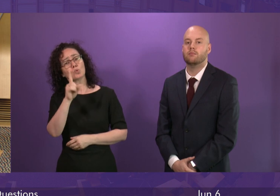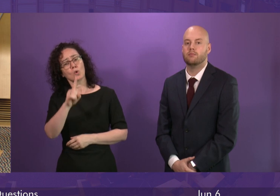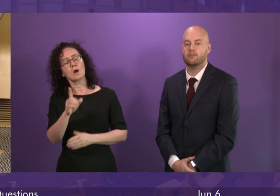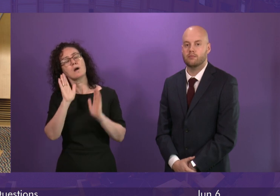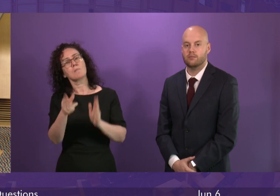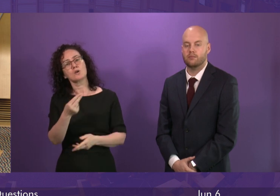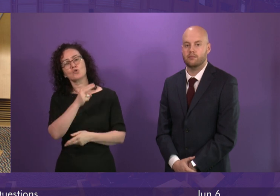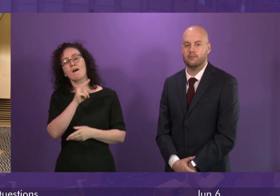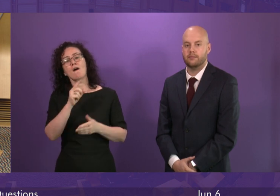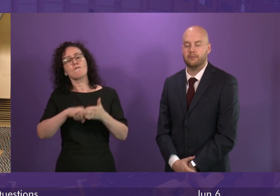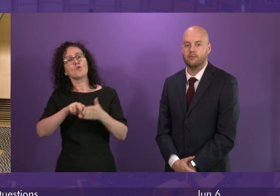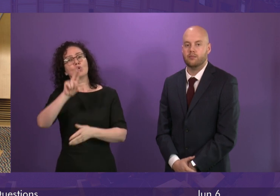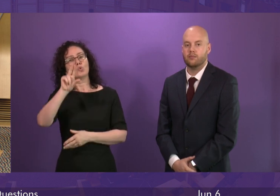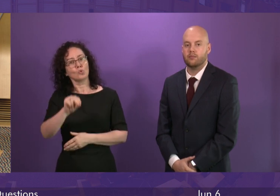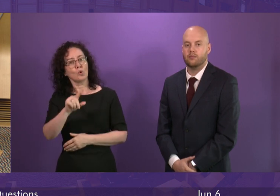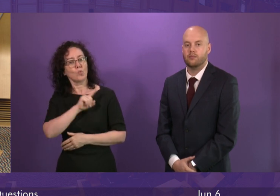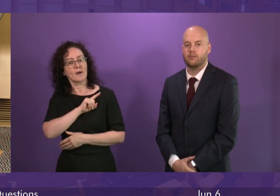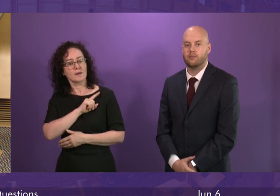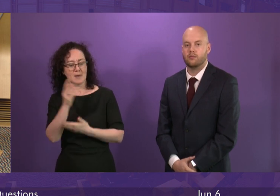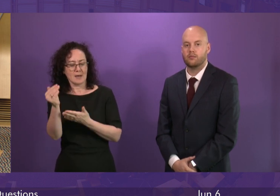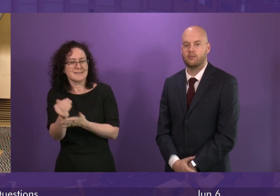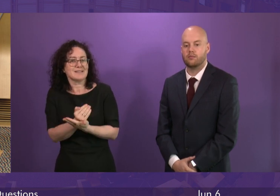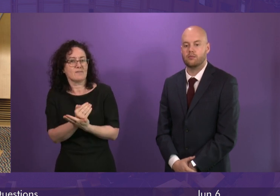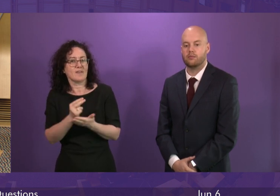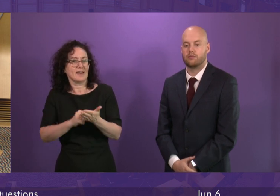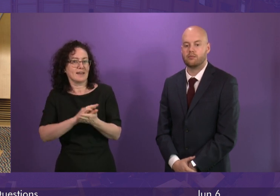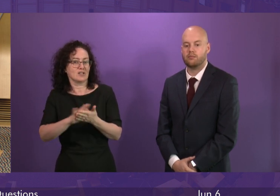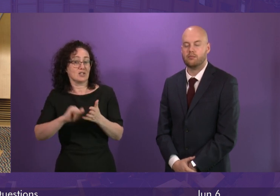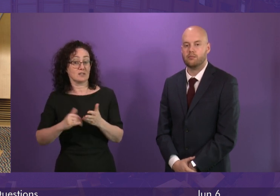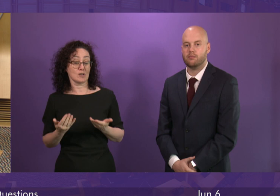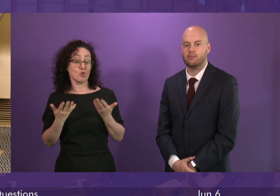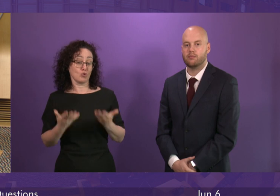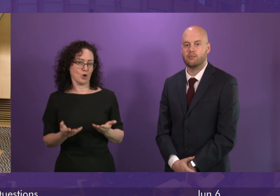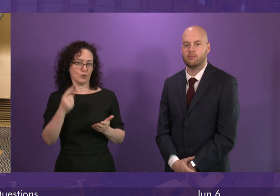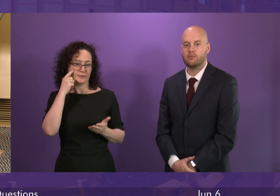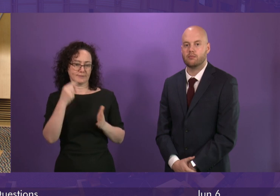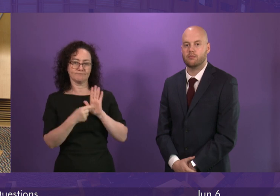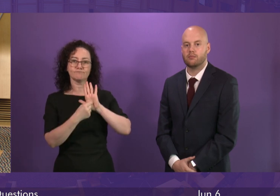safeguard the future of the national health service, but Donald Trump is over here trying